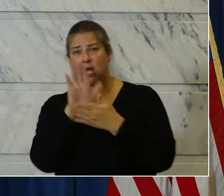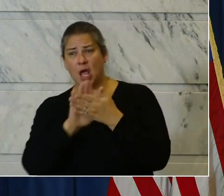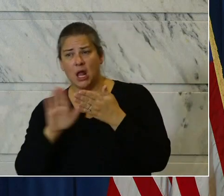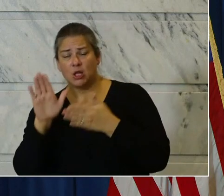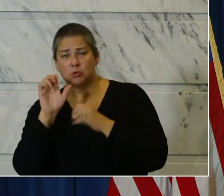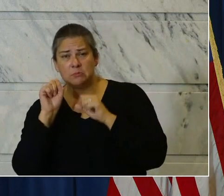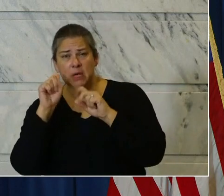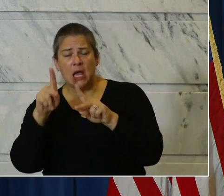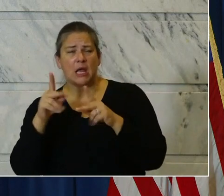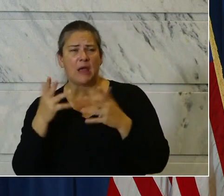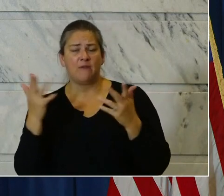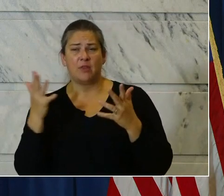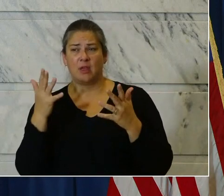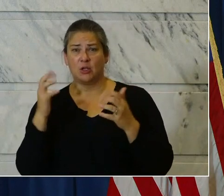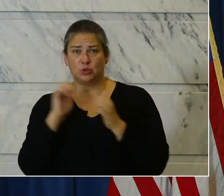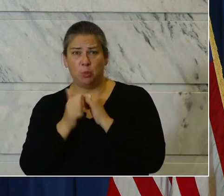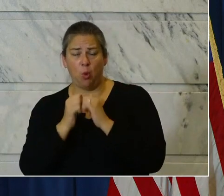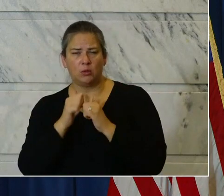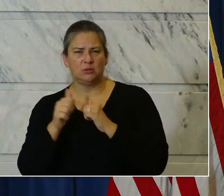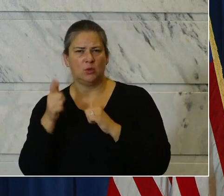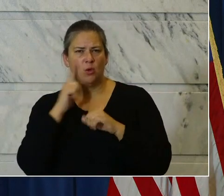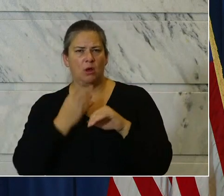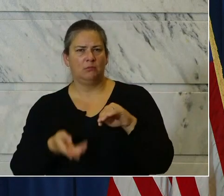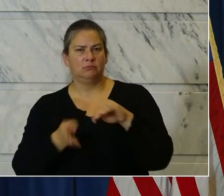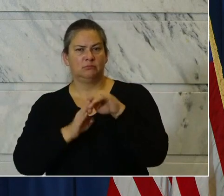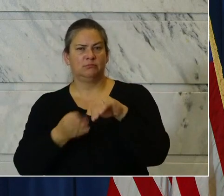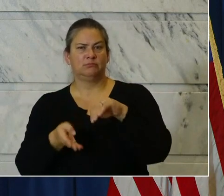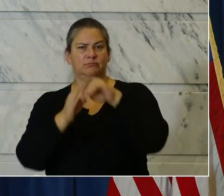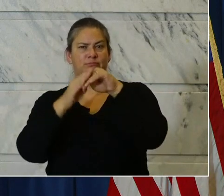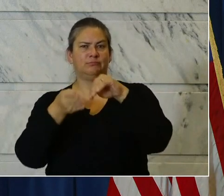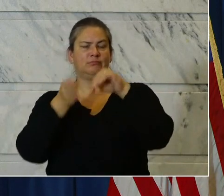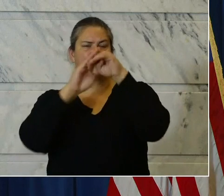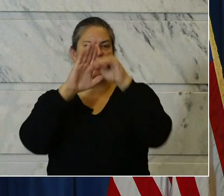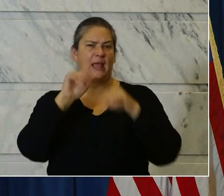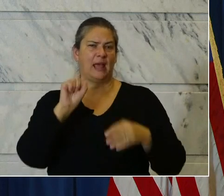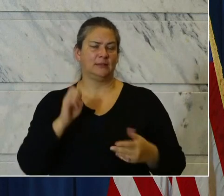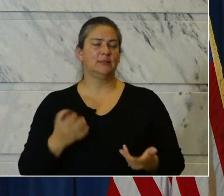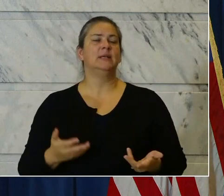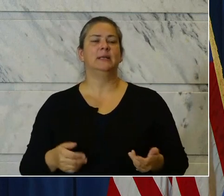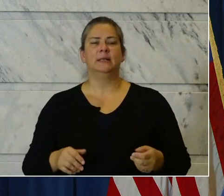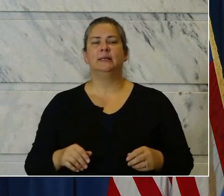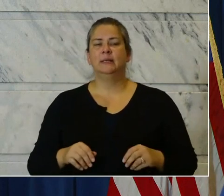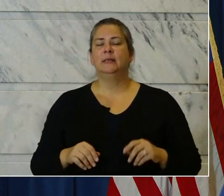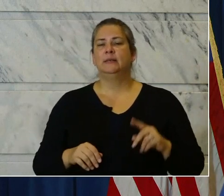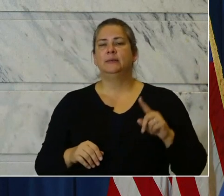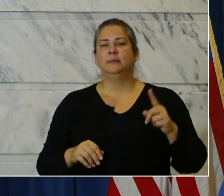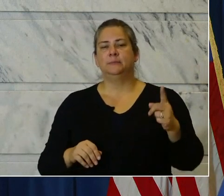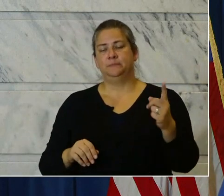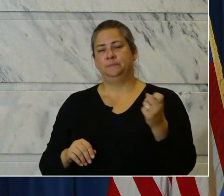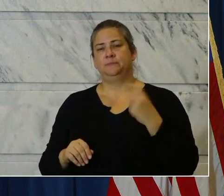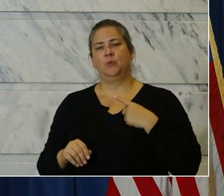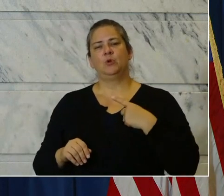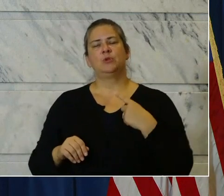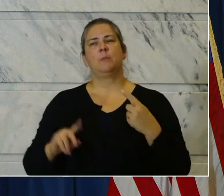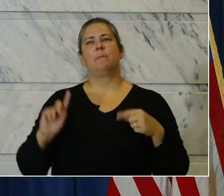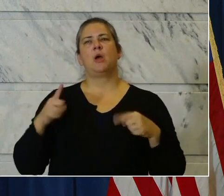CALLING FINDS. ALL SPORTS